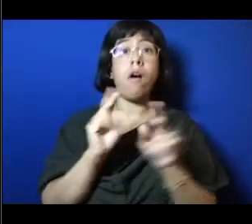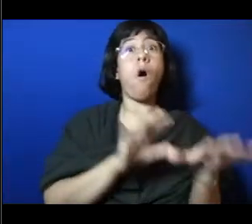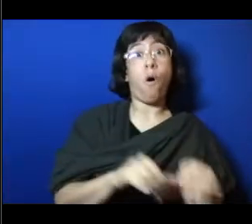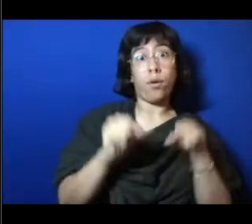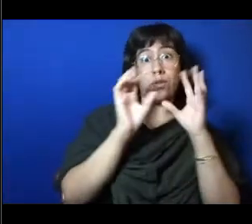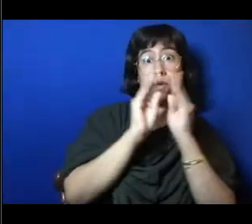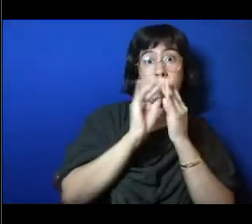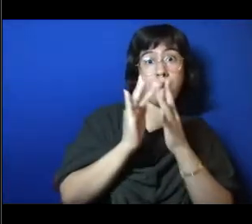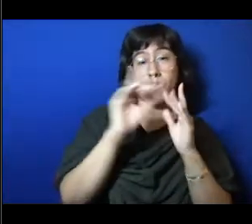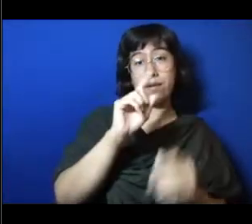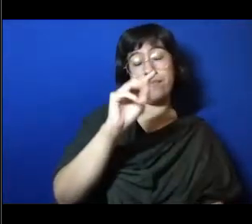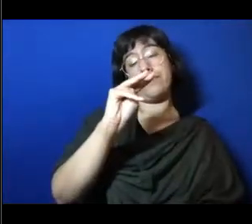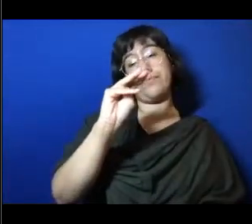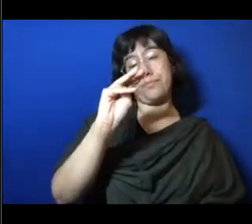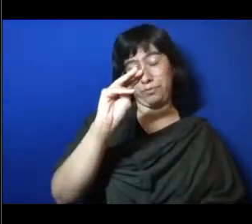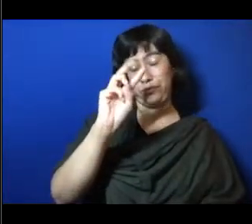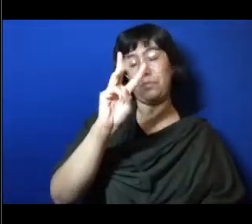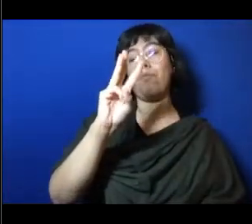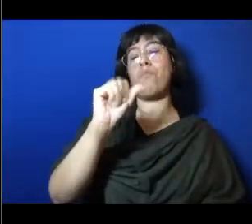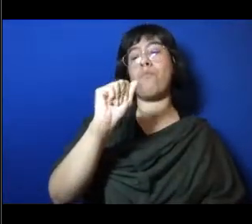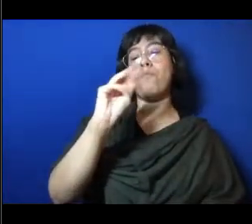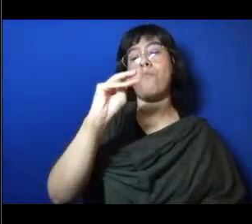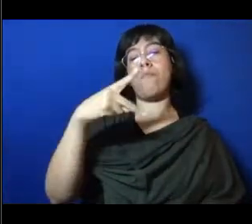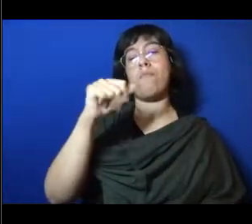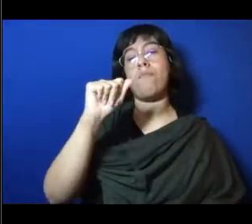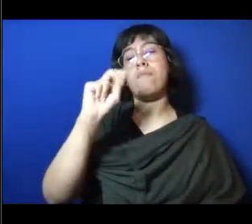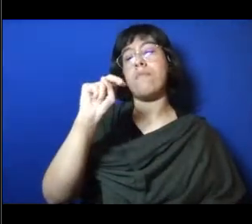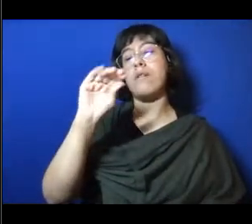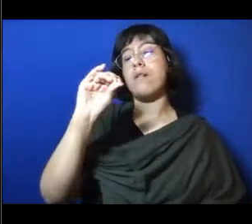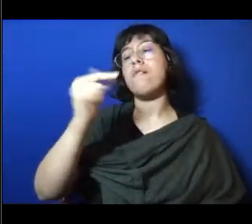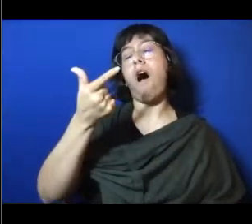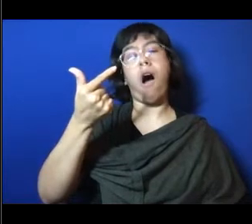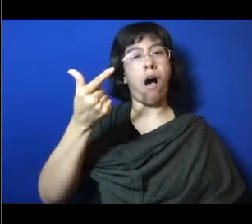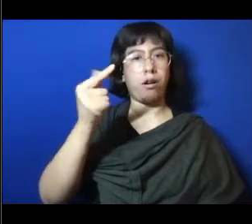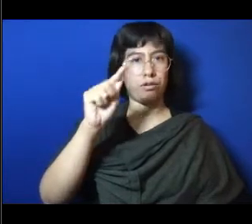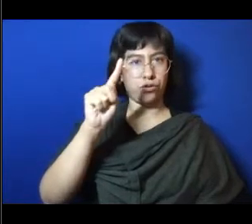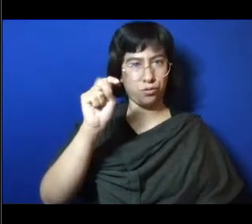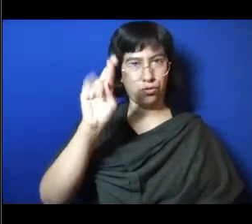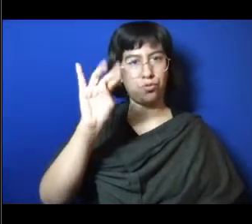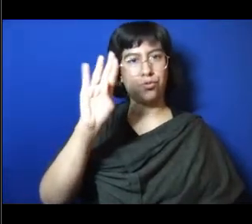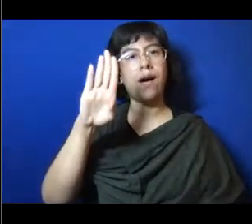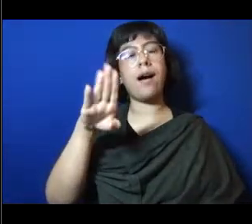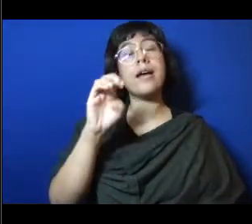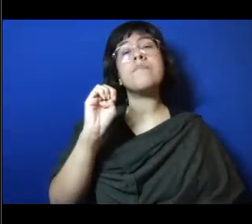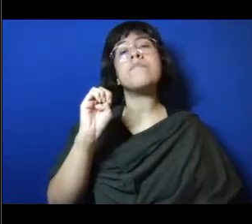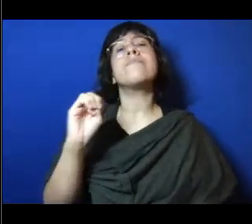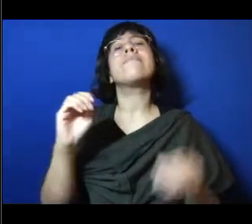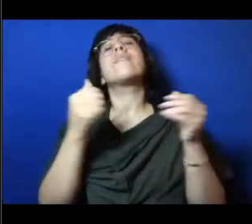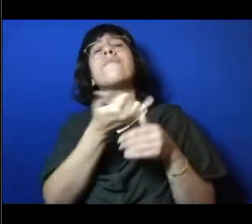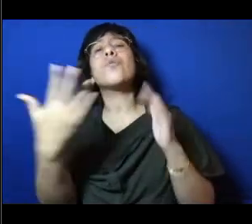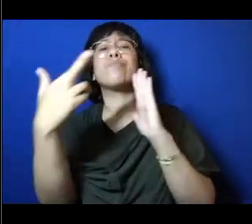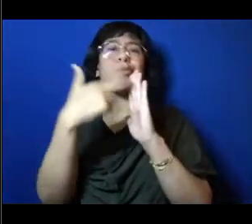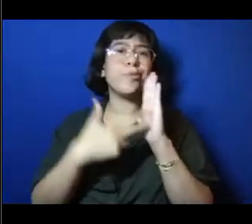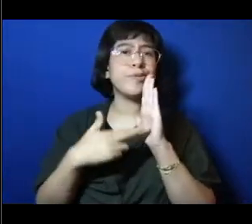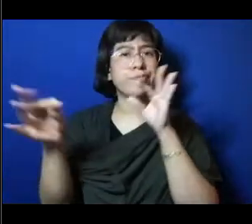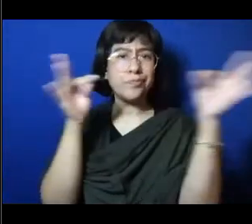of the Mashpee Wampanoag Tribe and the Wampanoag Tribe of Gay Head Aquinnah. A few guidelines before I hand it over to David, you are all muted